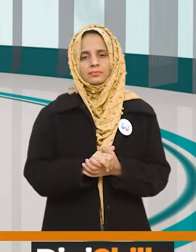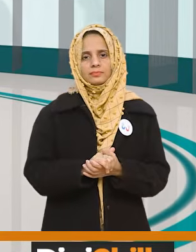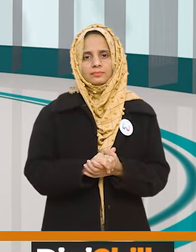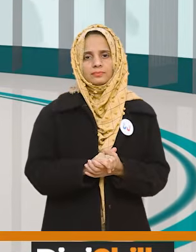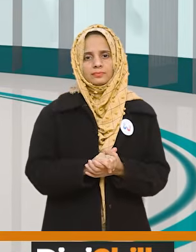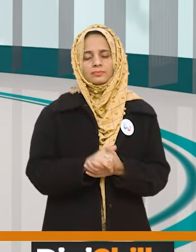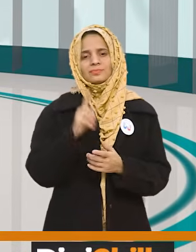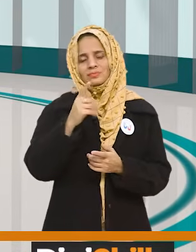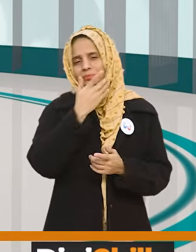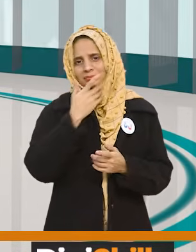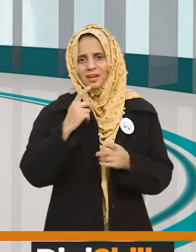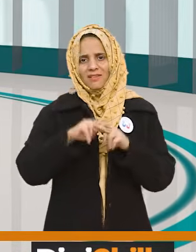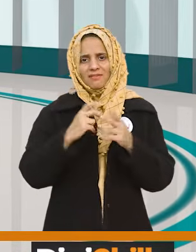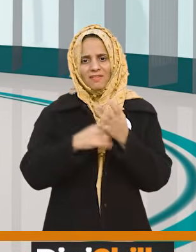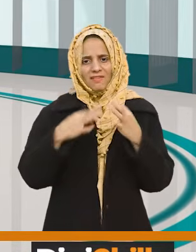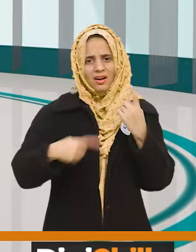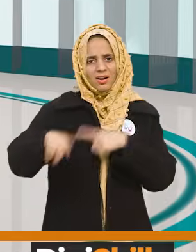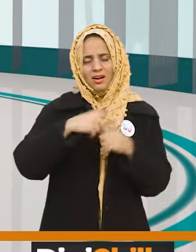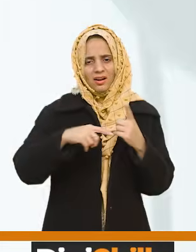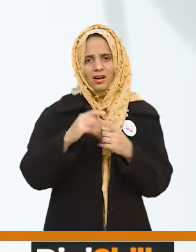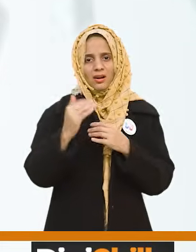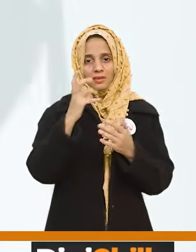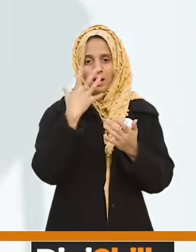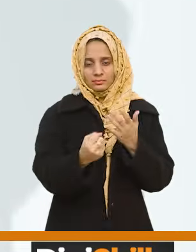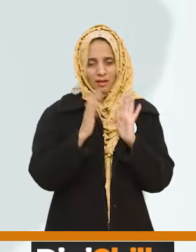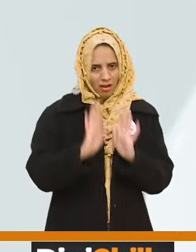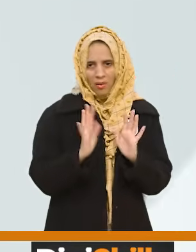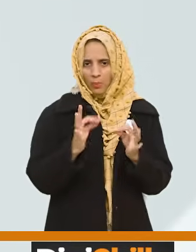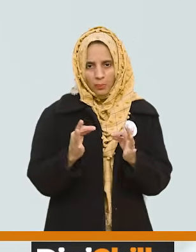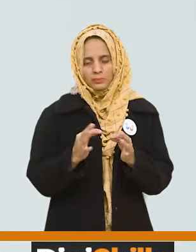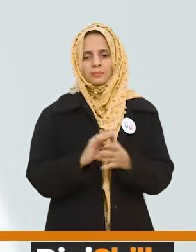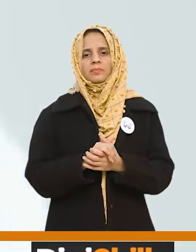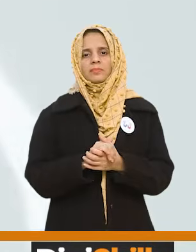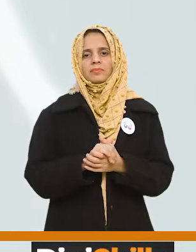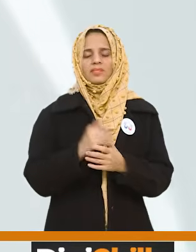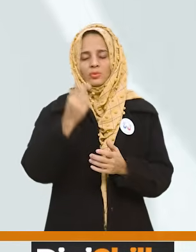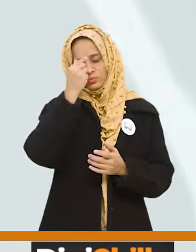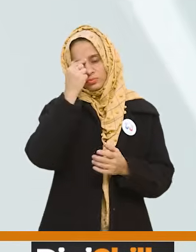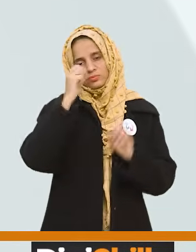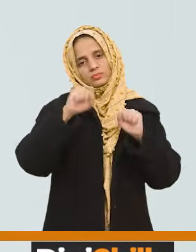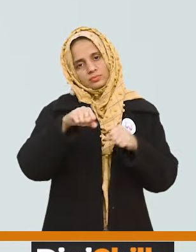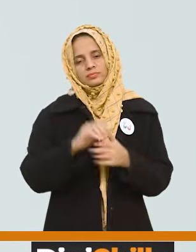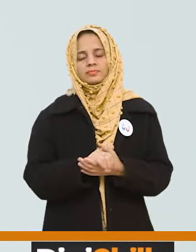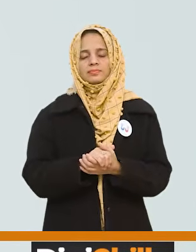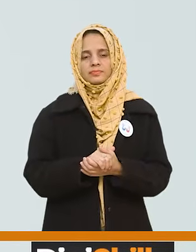So, when you as a freelancer do not have any proof, then you will have to face a lot of